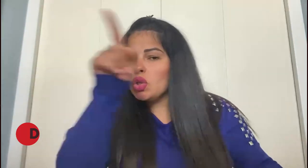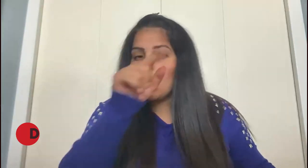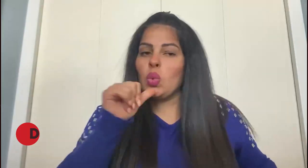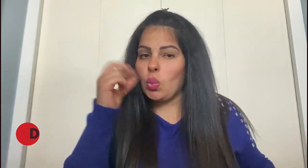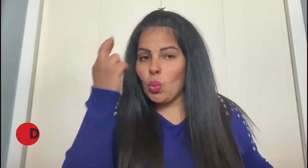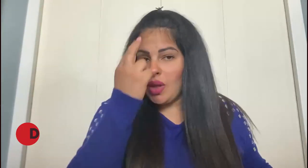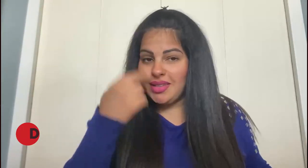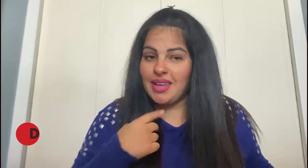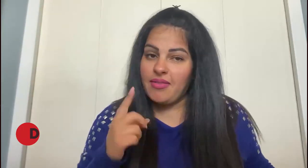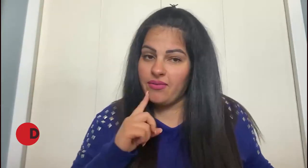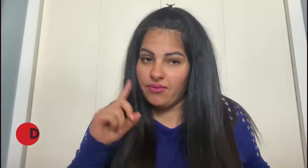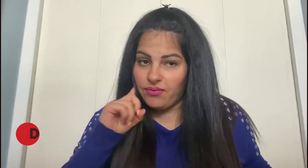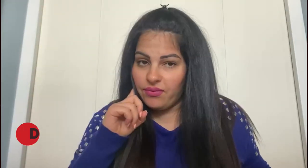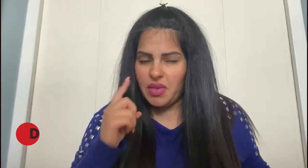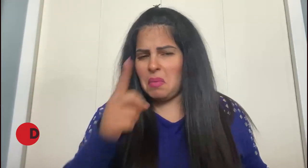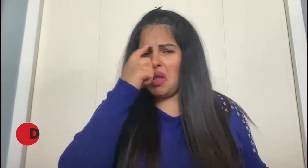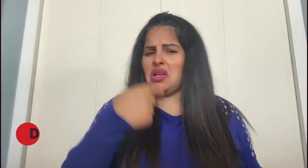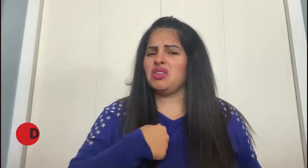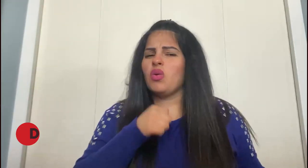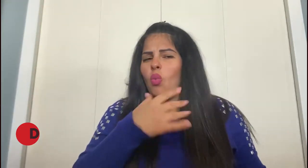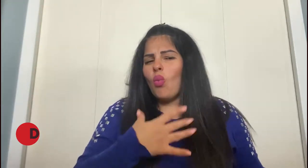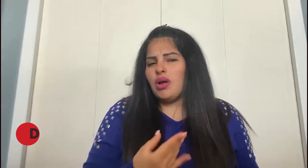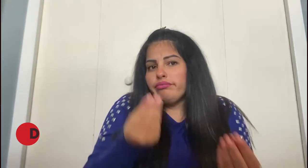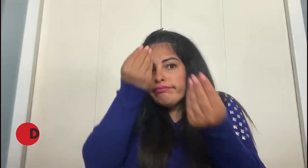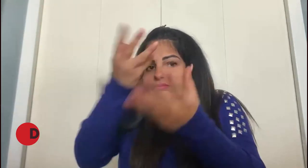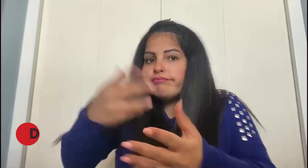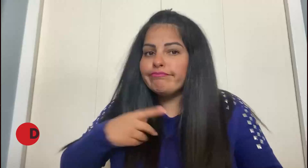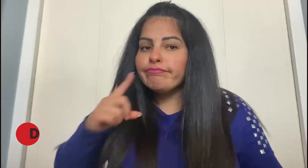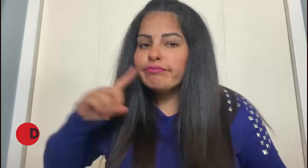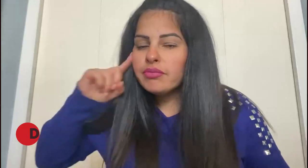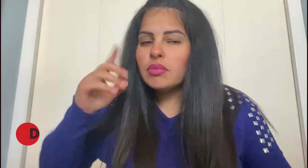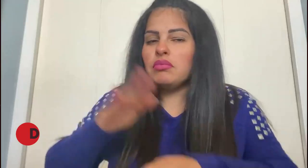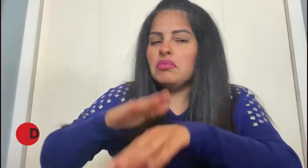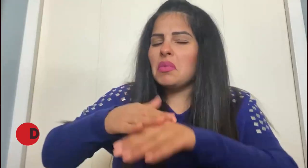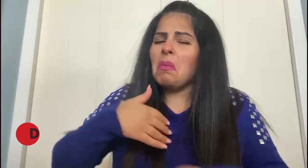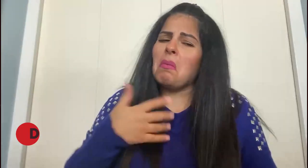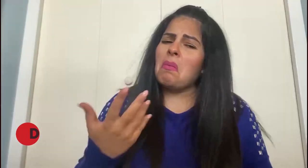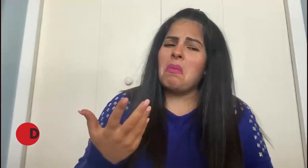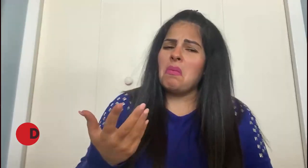and did not want to inform the employer in advance.